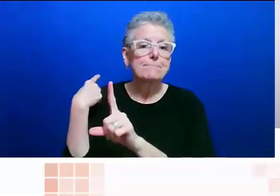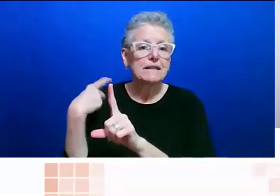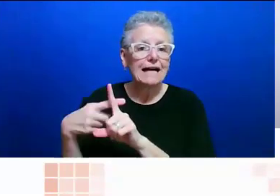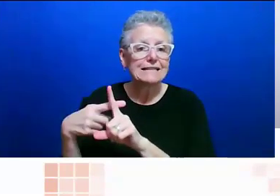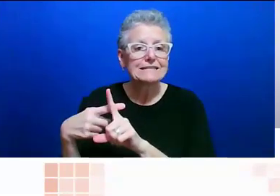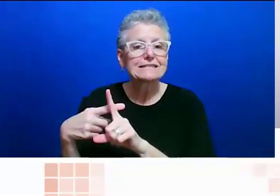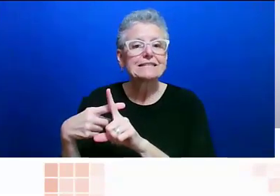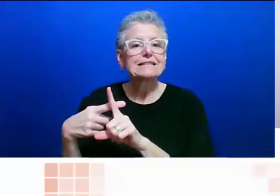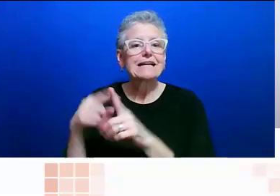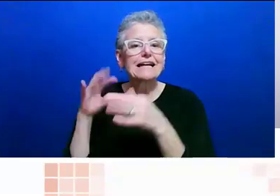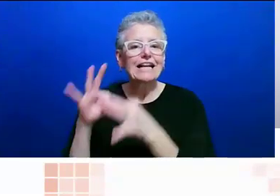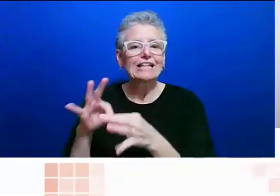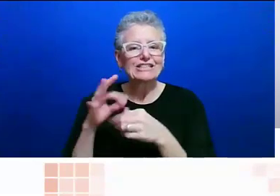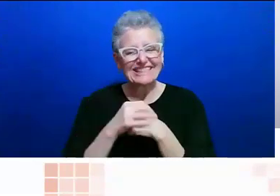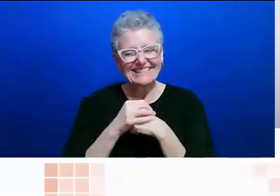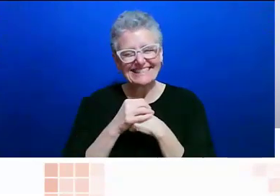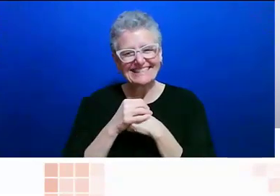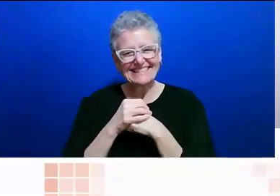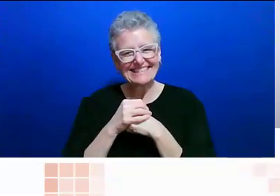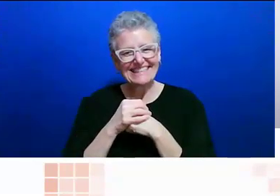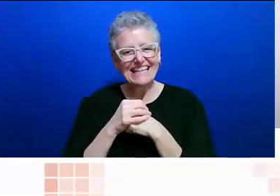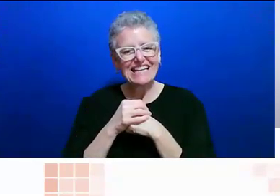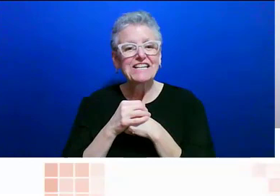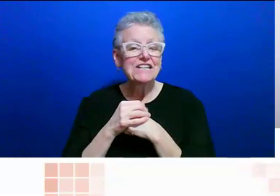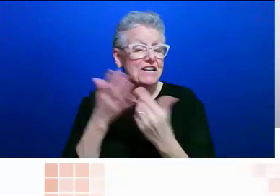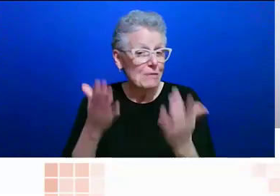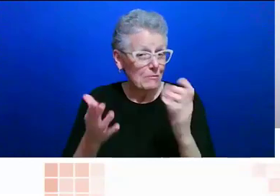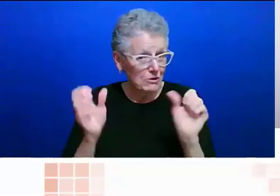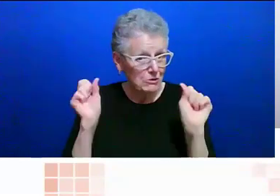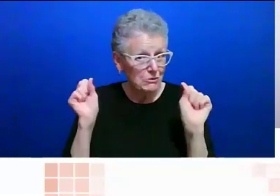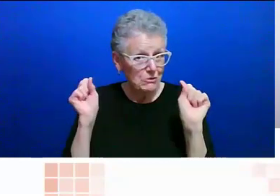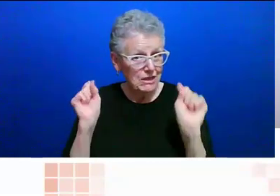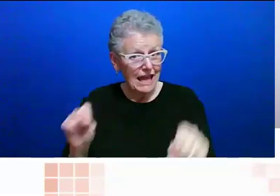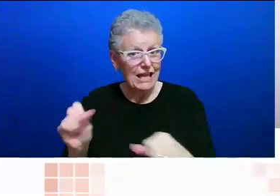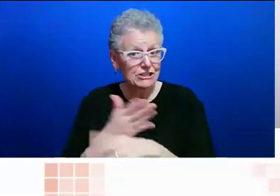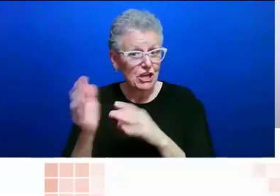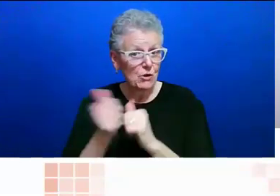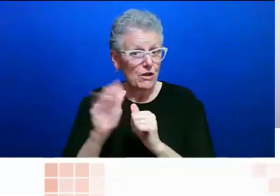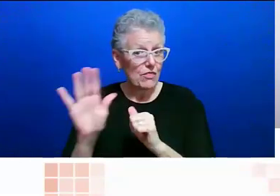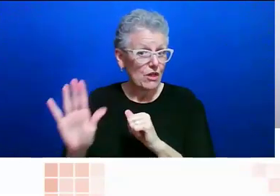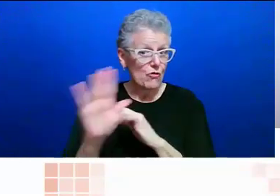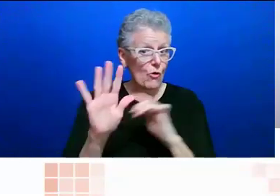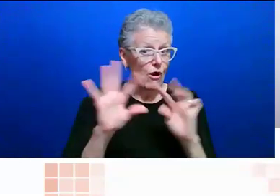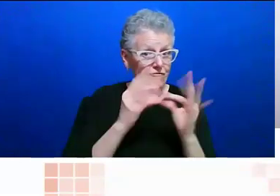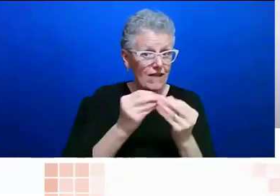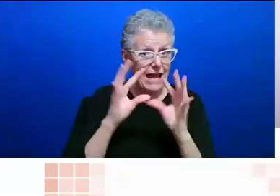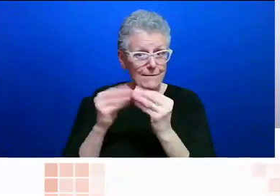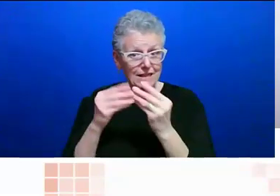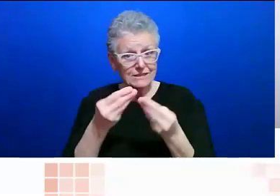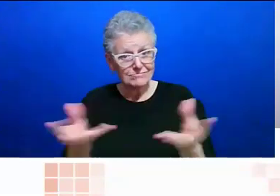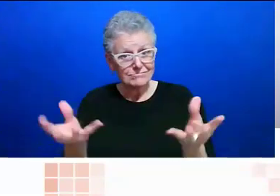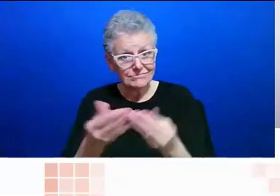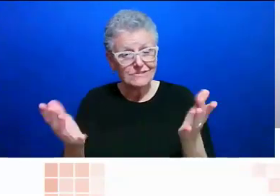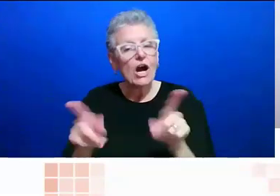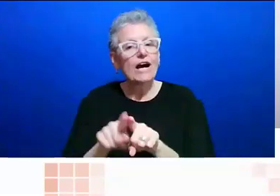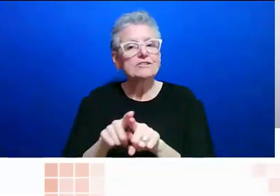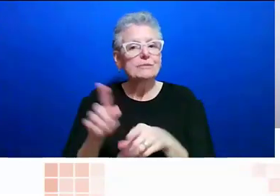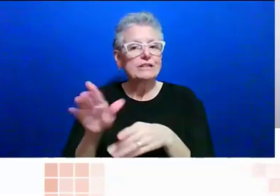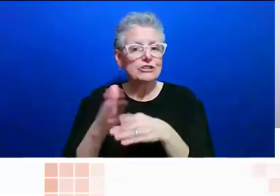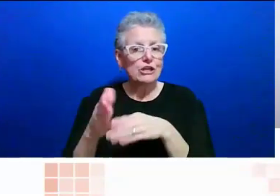So you might be able to just share that with your families. That's also being shared in the chat right now. But know that